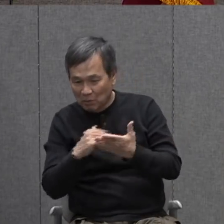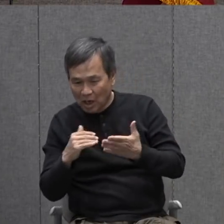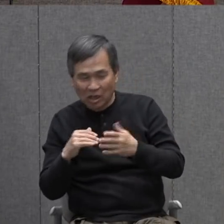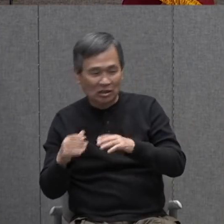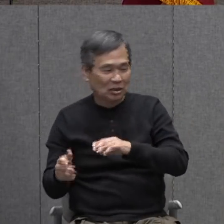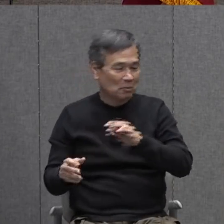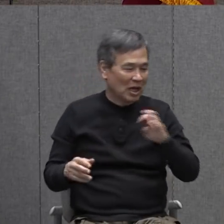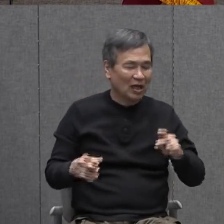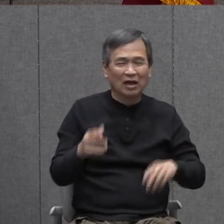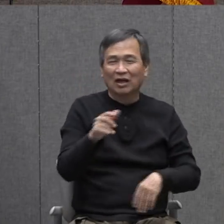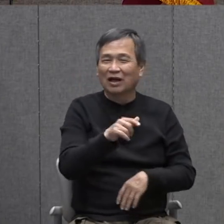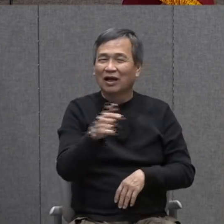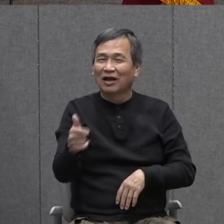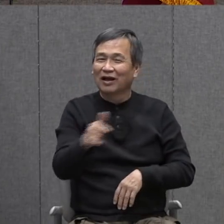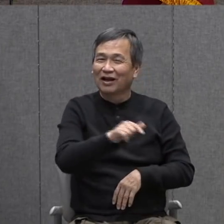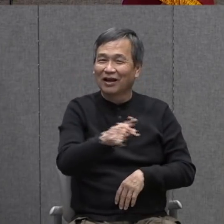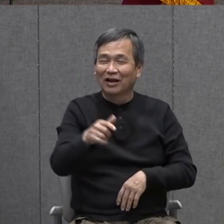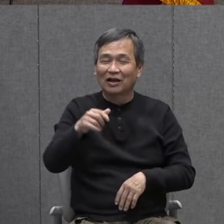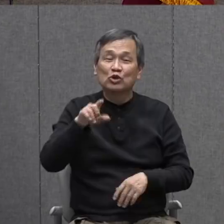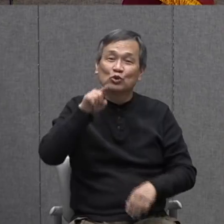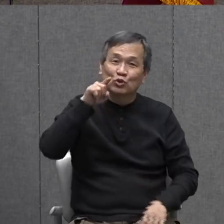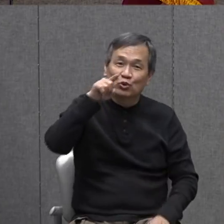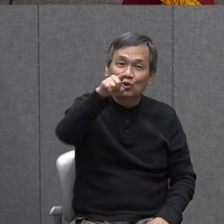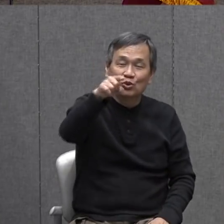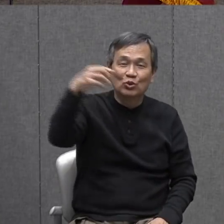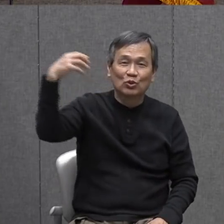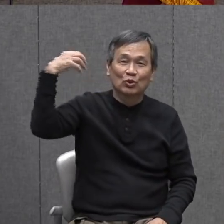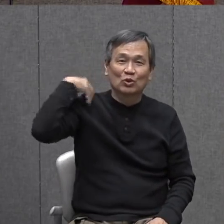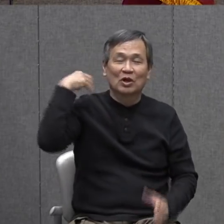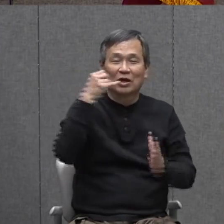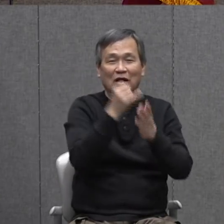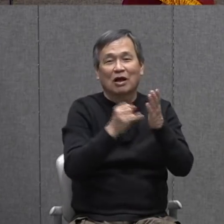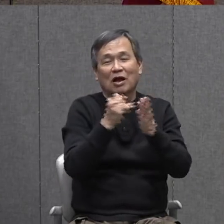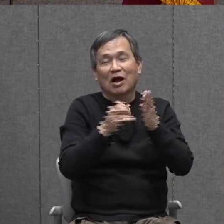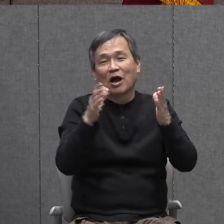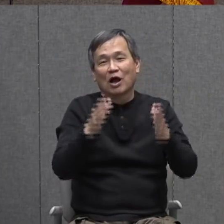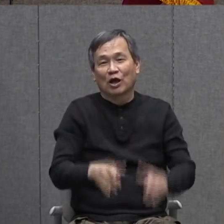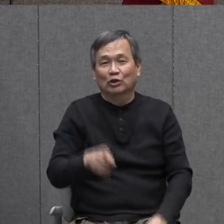Remember, you are the artist and you are in control.